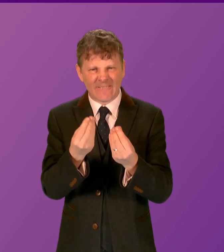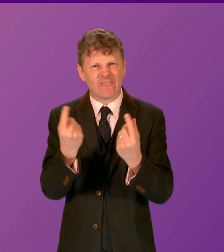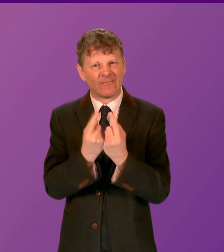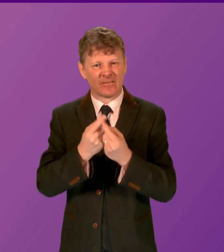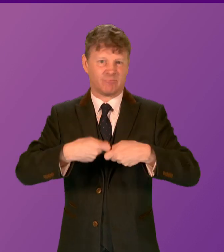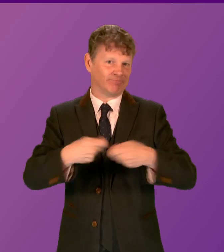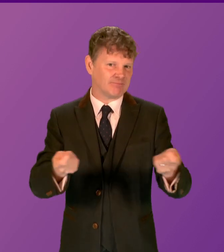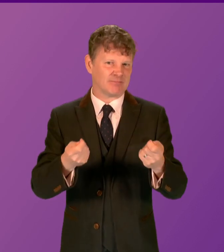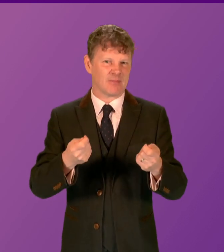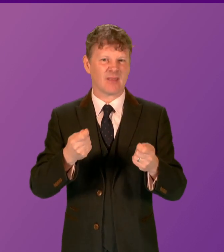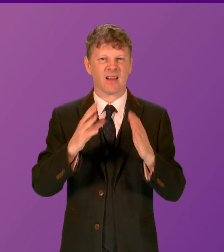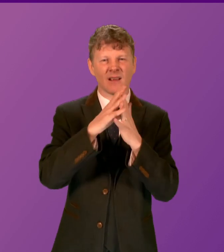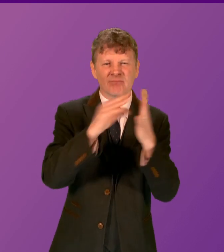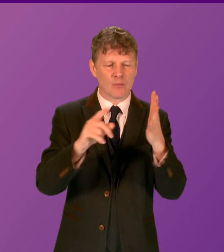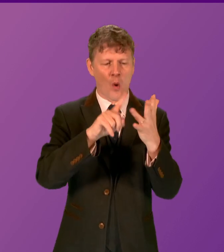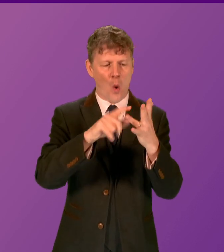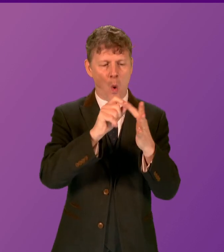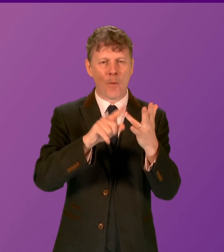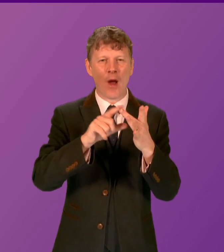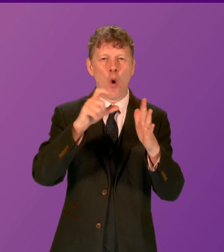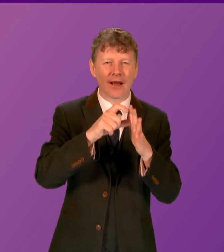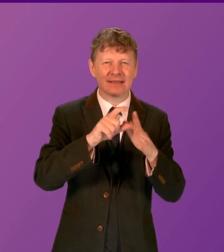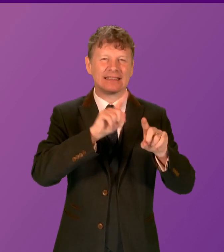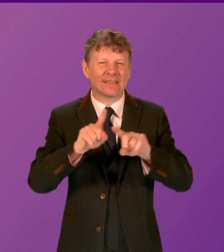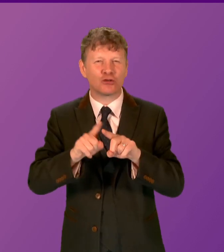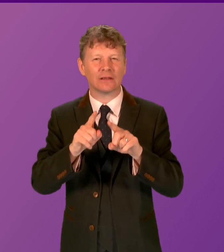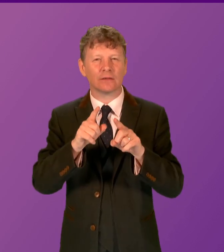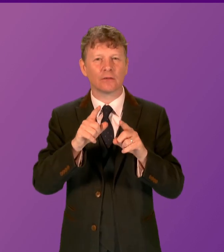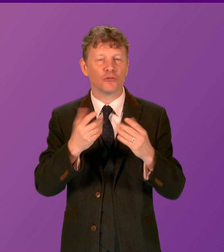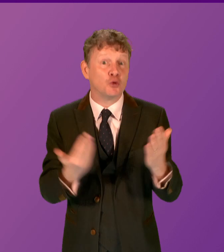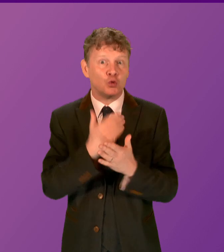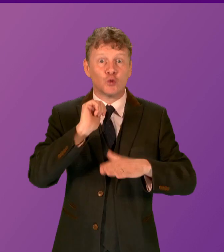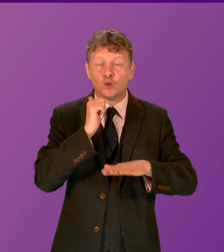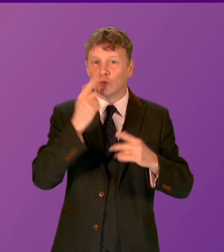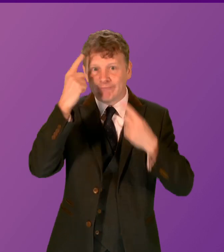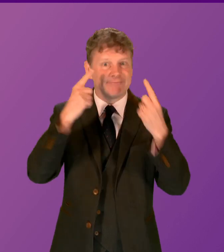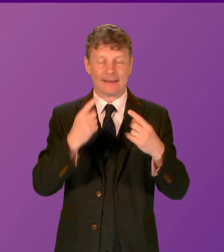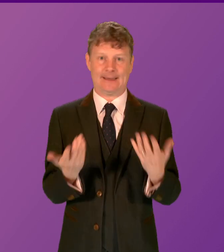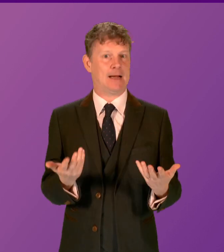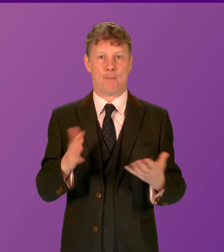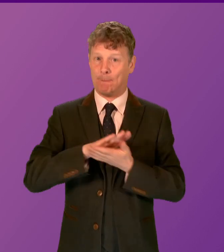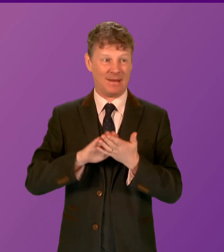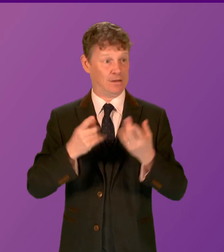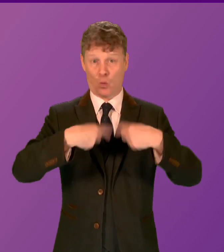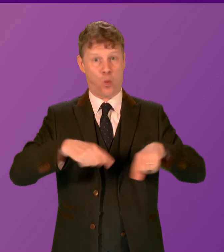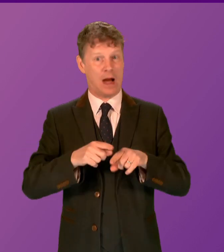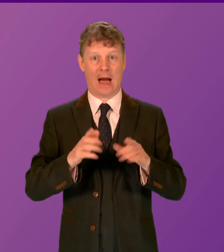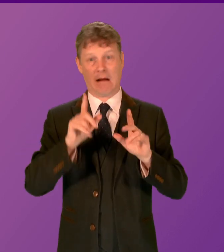such as synthetic opioids and nitazines. There is absolutely no complacency about the action that we must take.